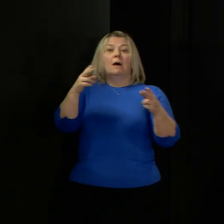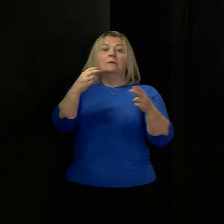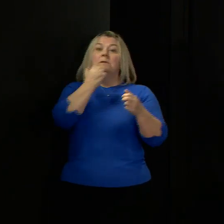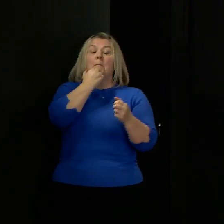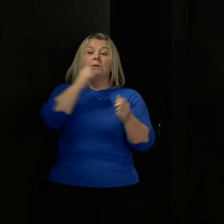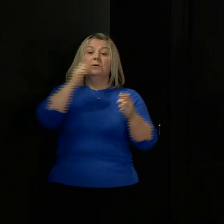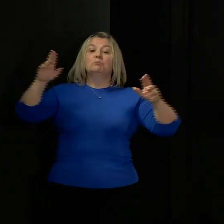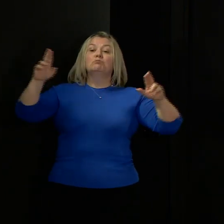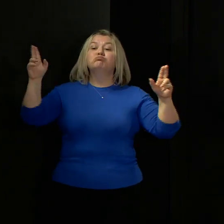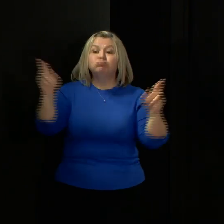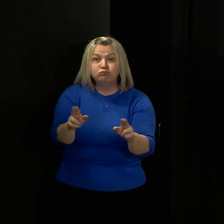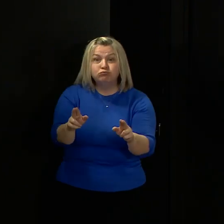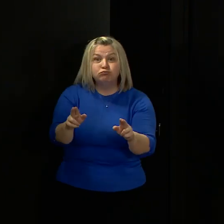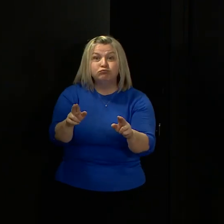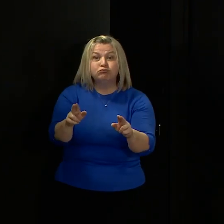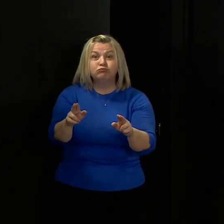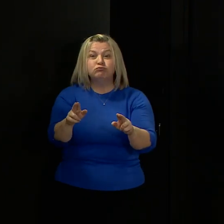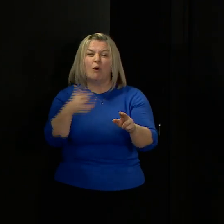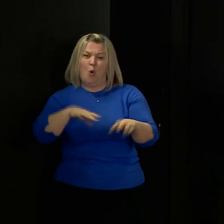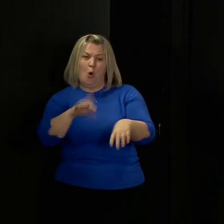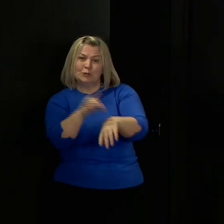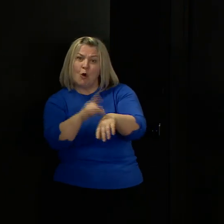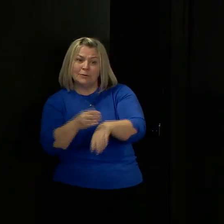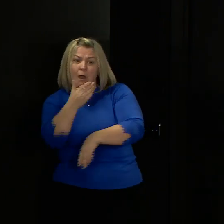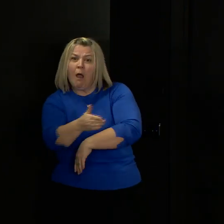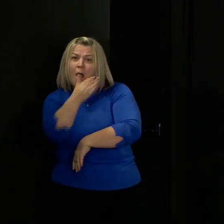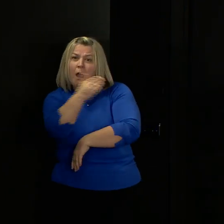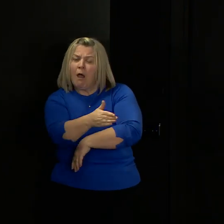forward to seek help has led to lower numbers of urgently Pharos for suspected